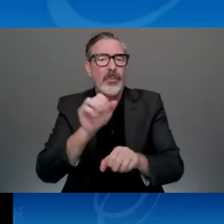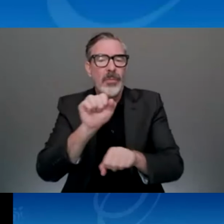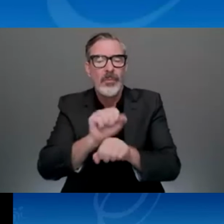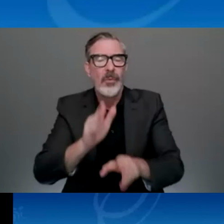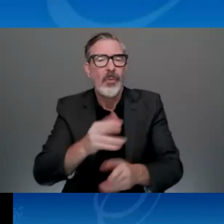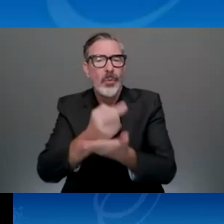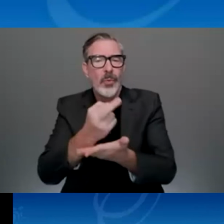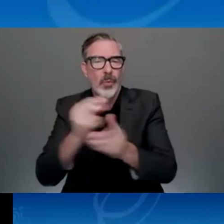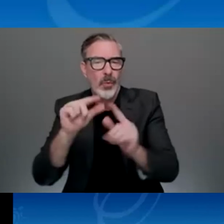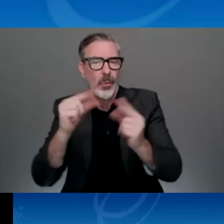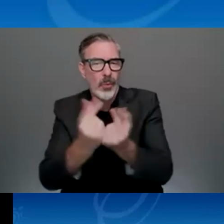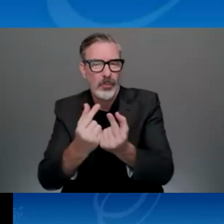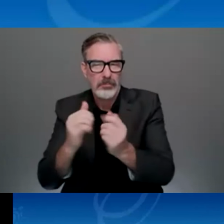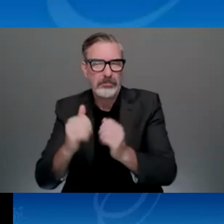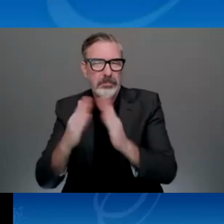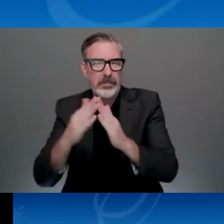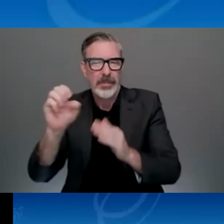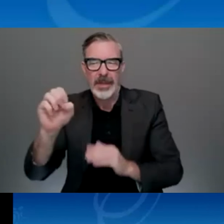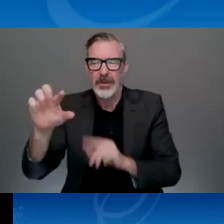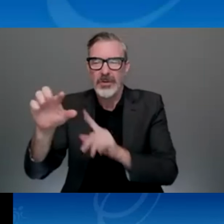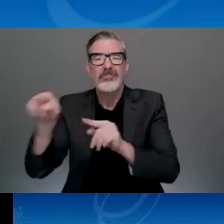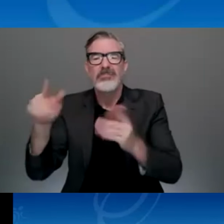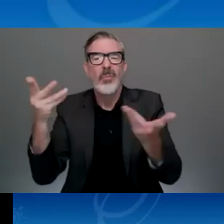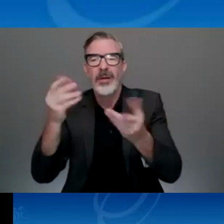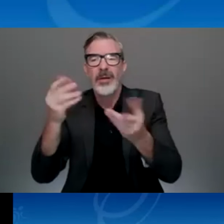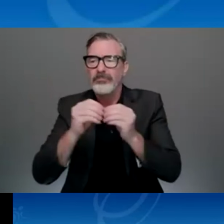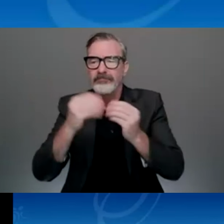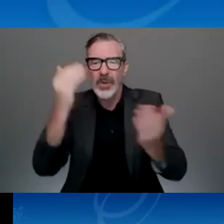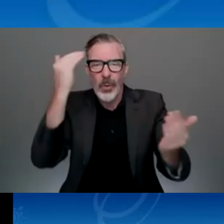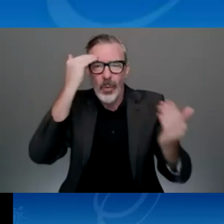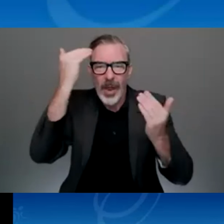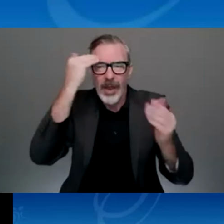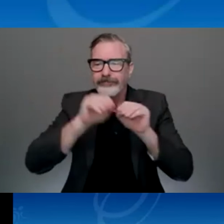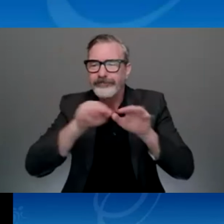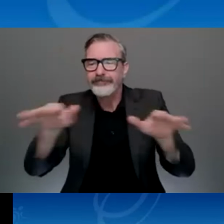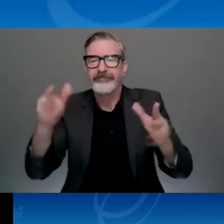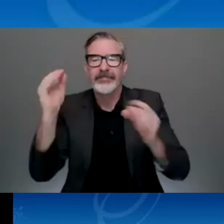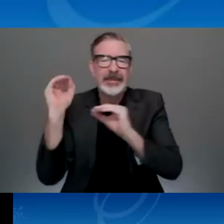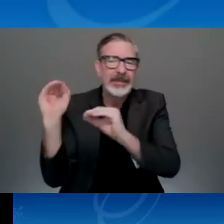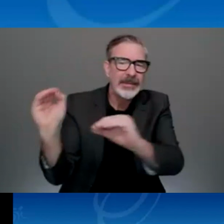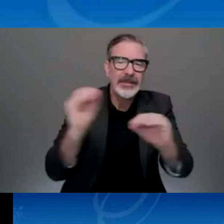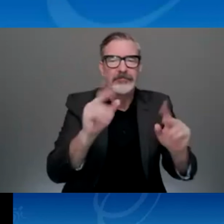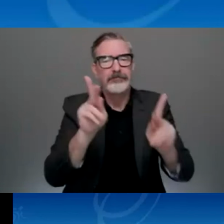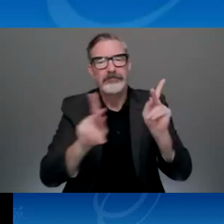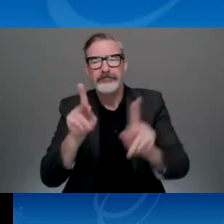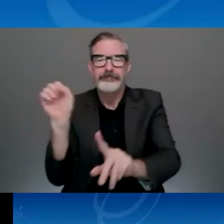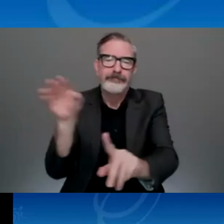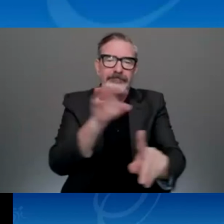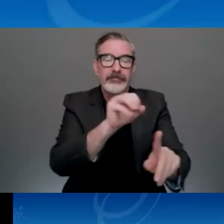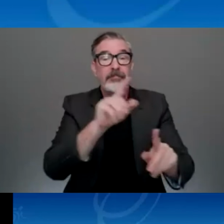and we are all about fostering awareness, education, belonging and communication among those with invisible and physical disabilities.